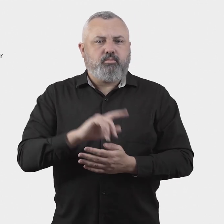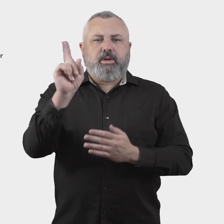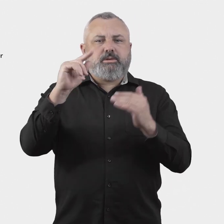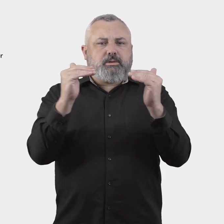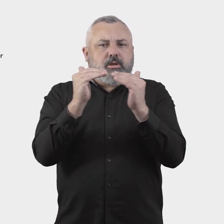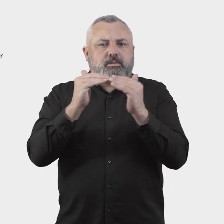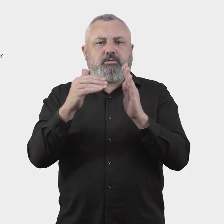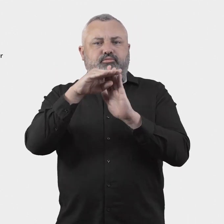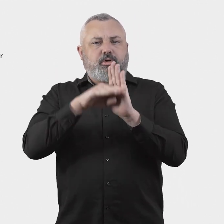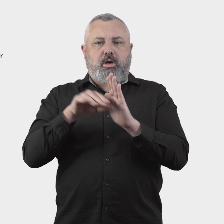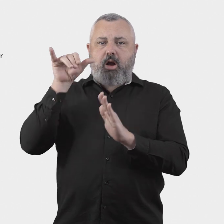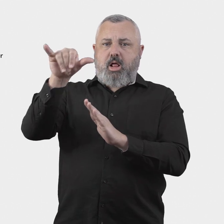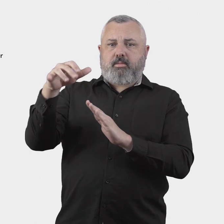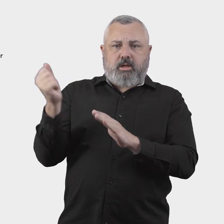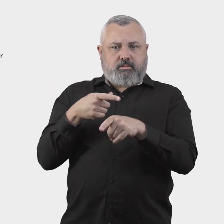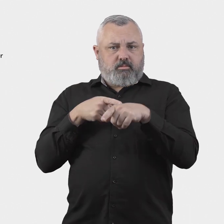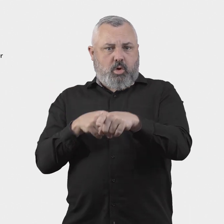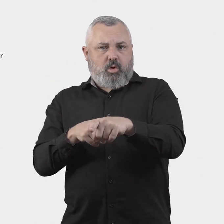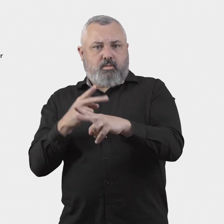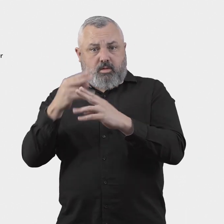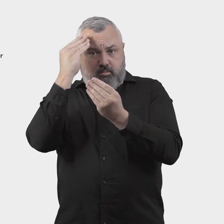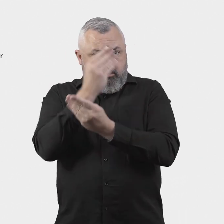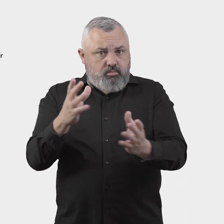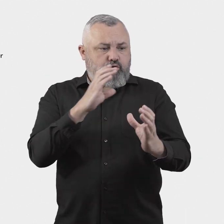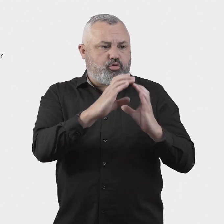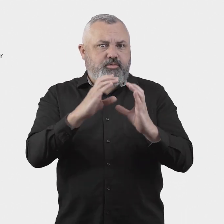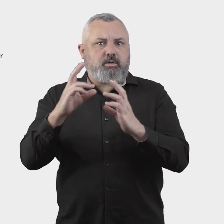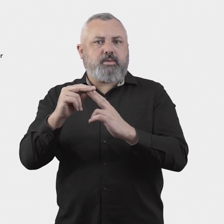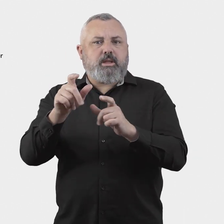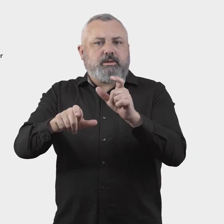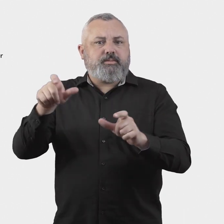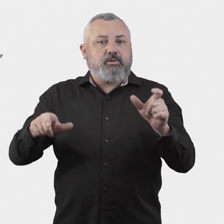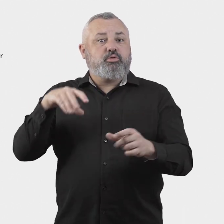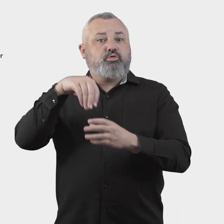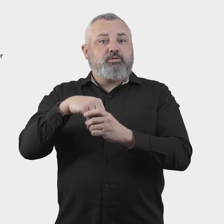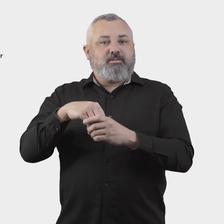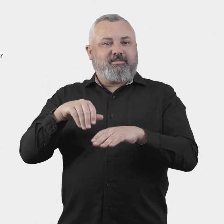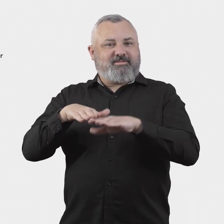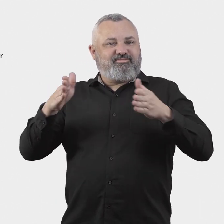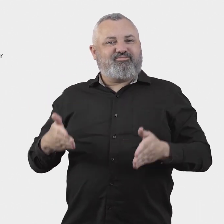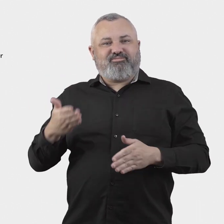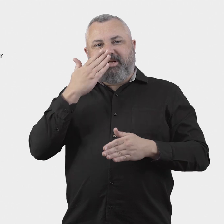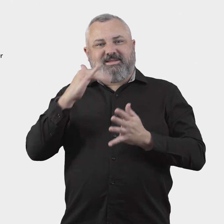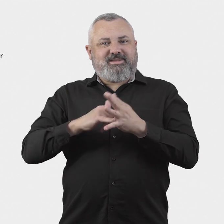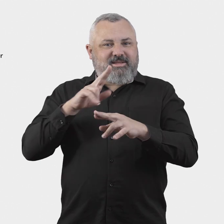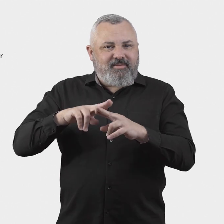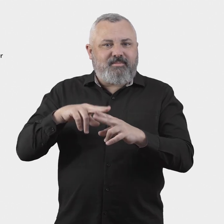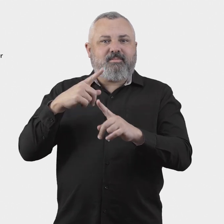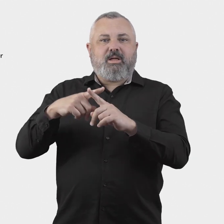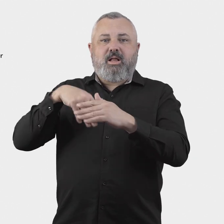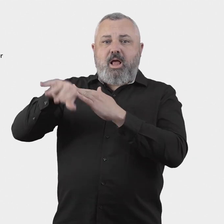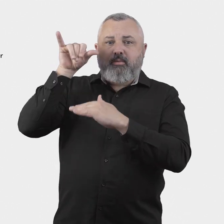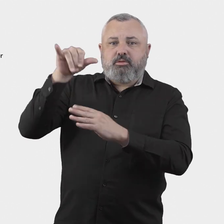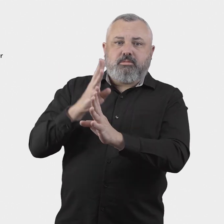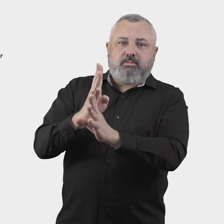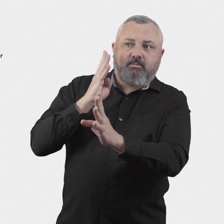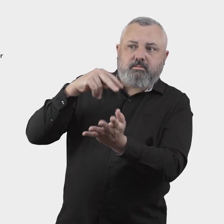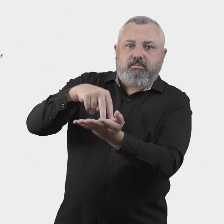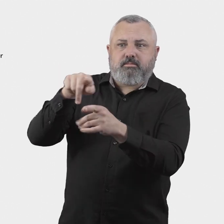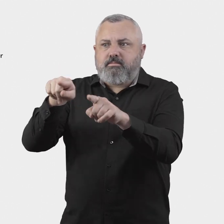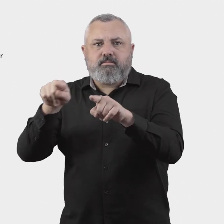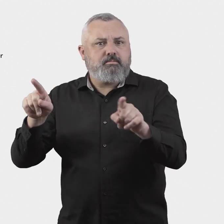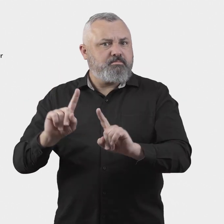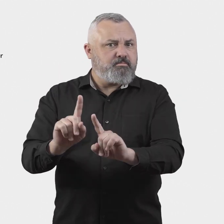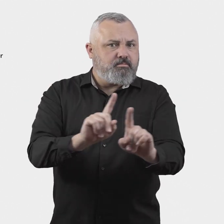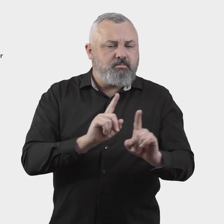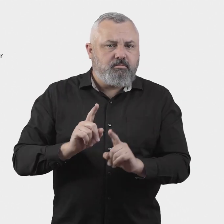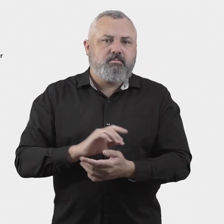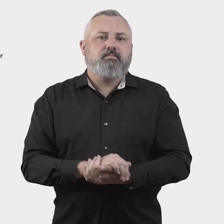rules in relation to communicating with customers, including in frontline positions